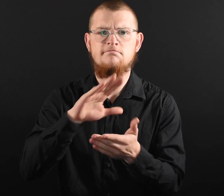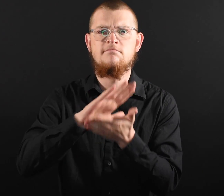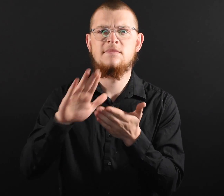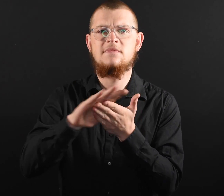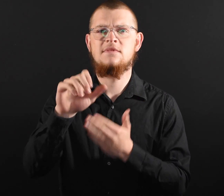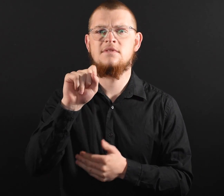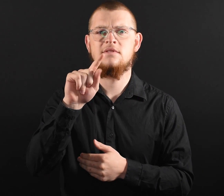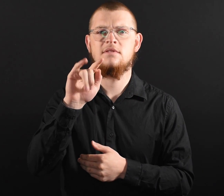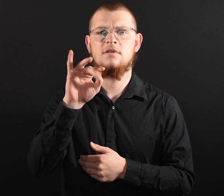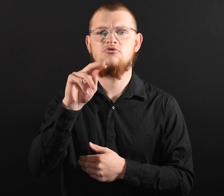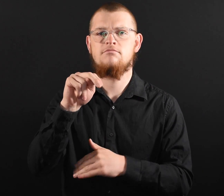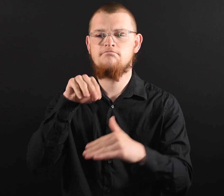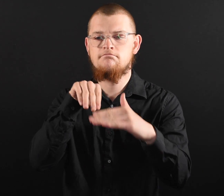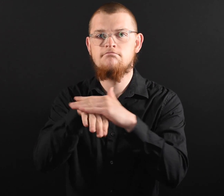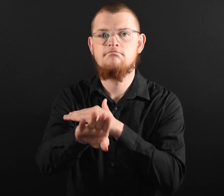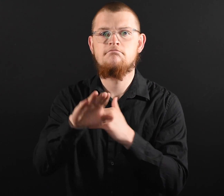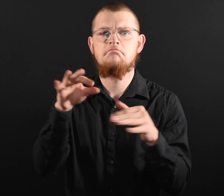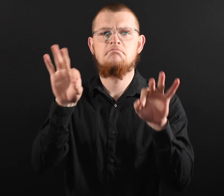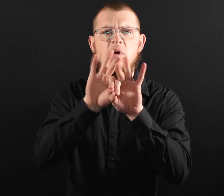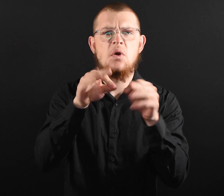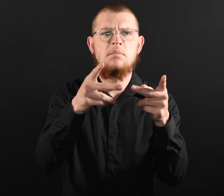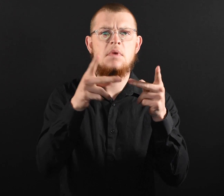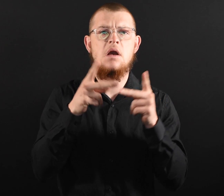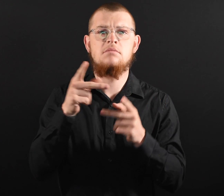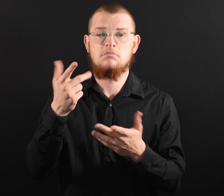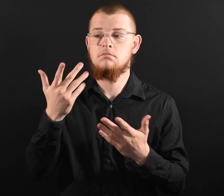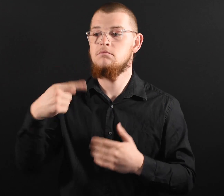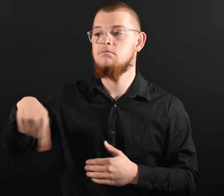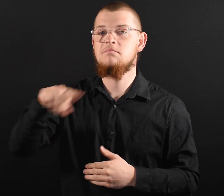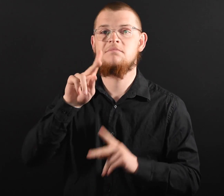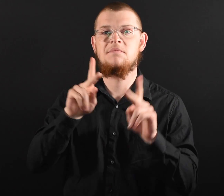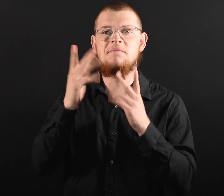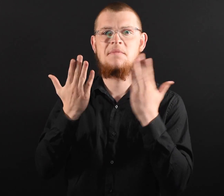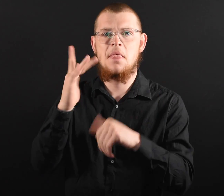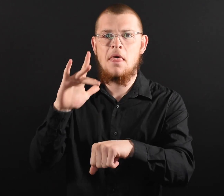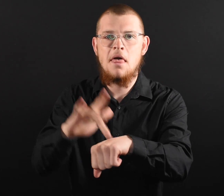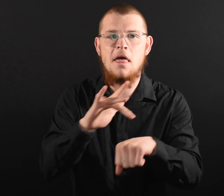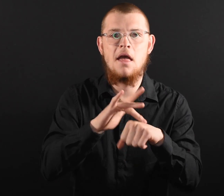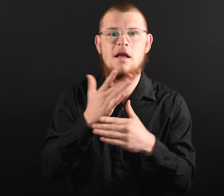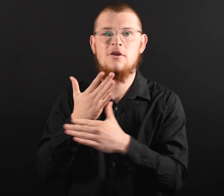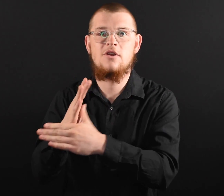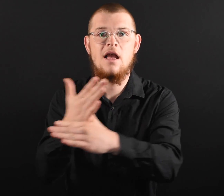Install sanitizing stations at the entrance to your facility and at key locations throughout